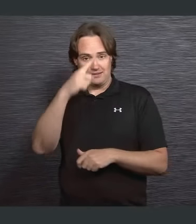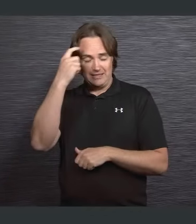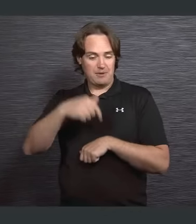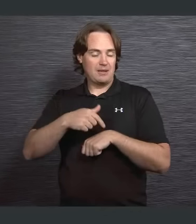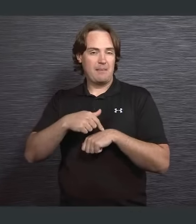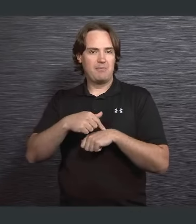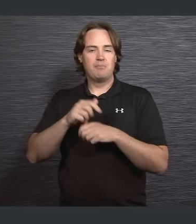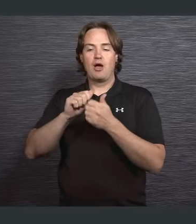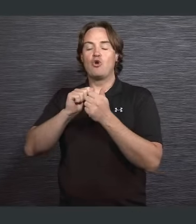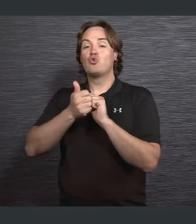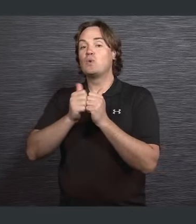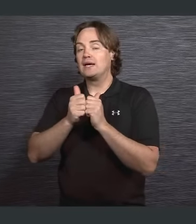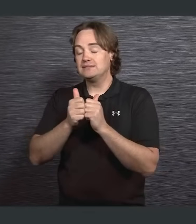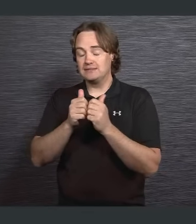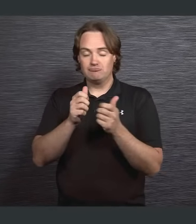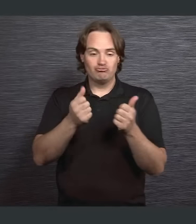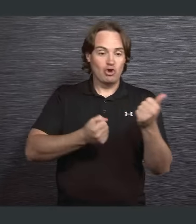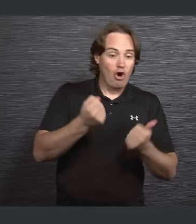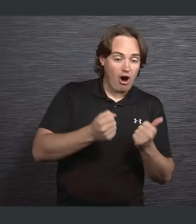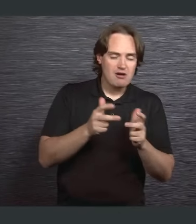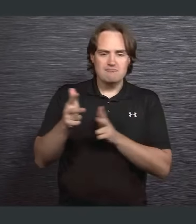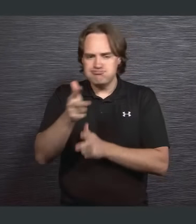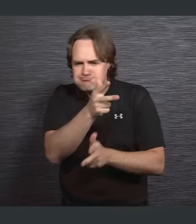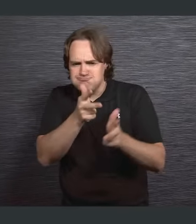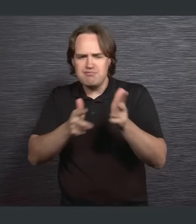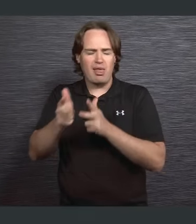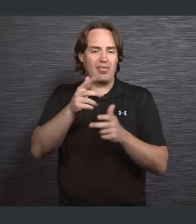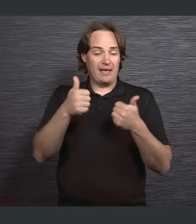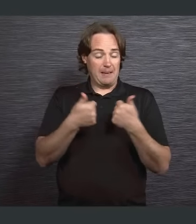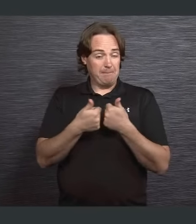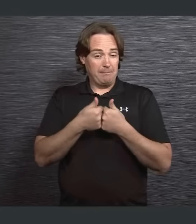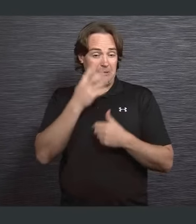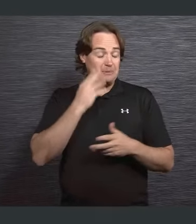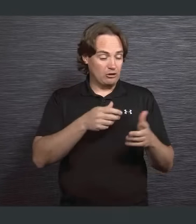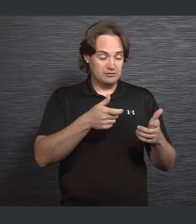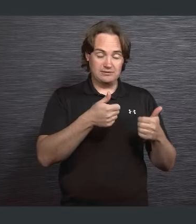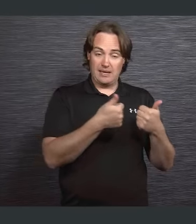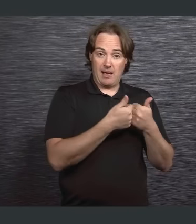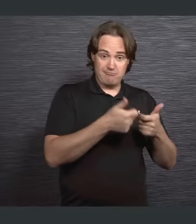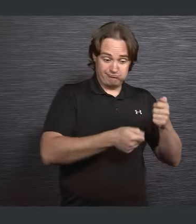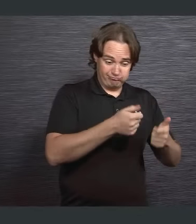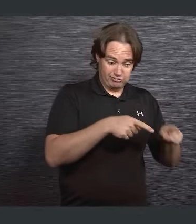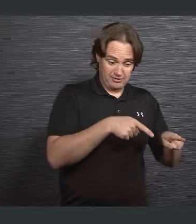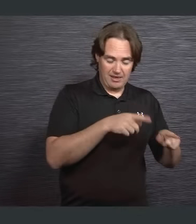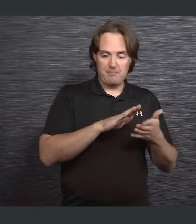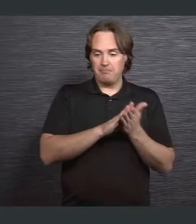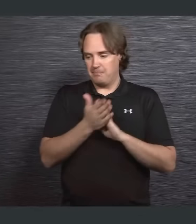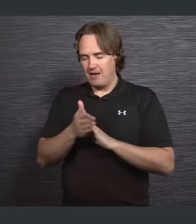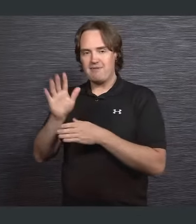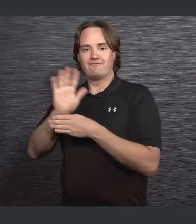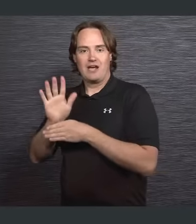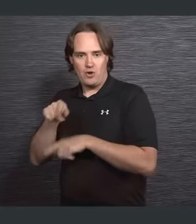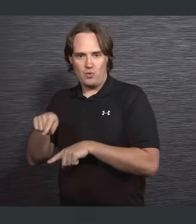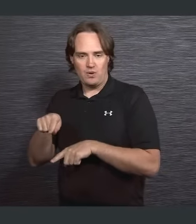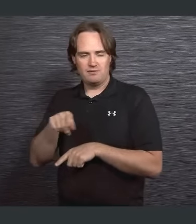genre by simulating the most authentic driving experience. Visionary filmmaker Neill Blomkamp is pushing